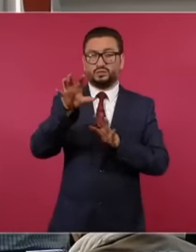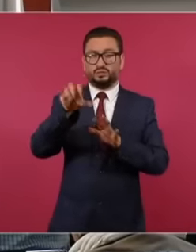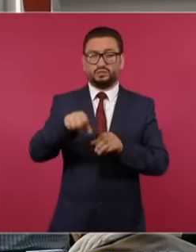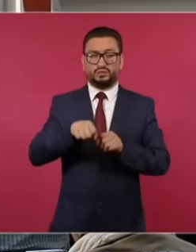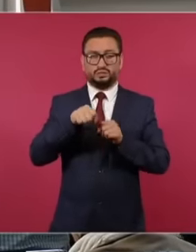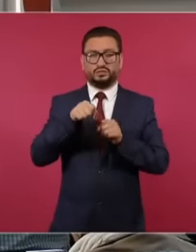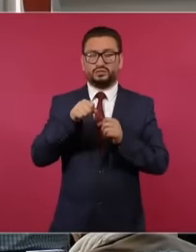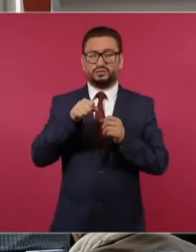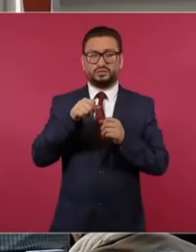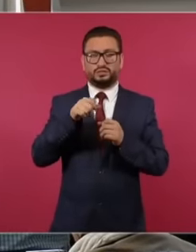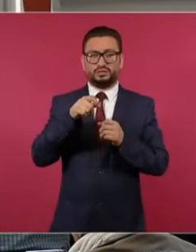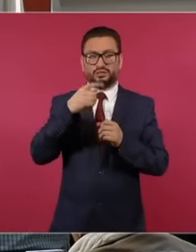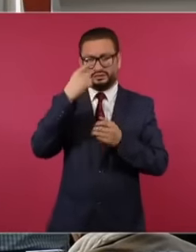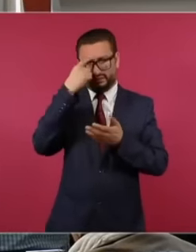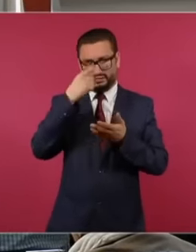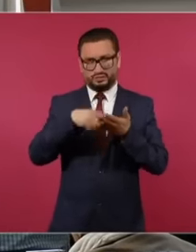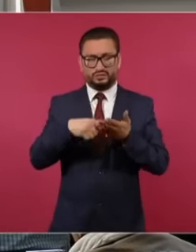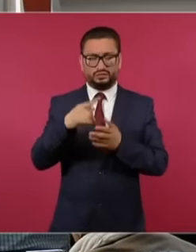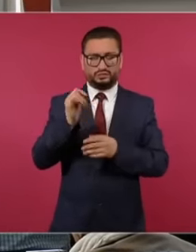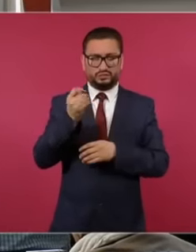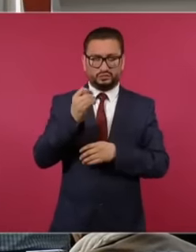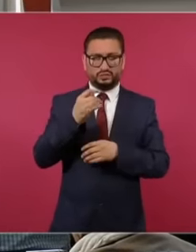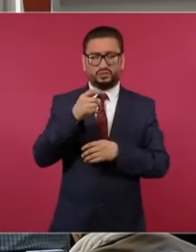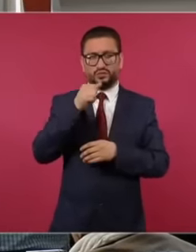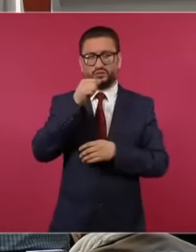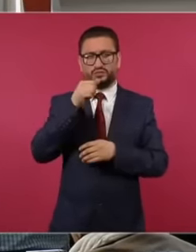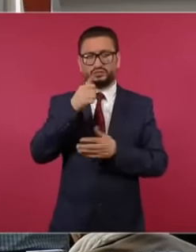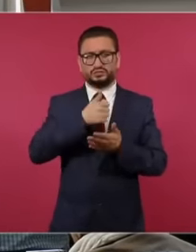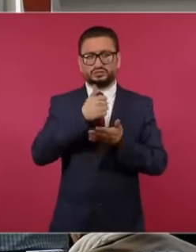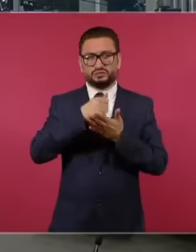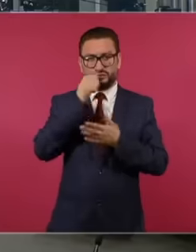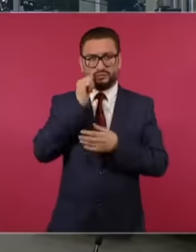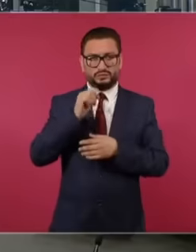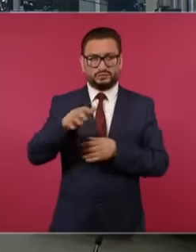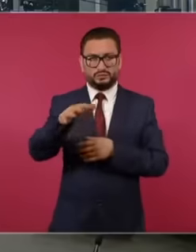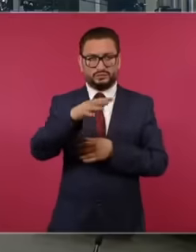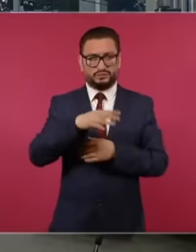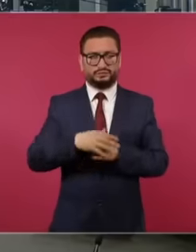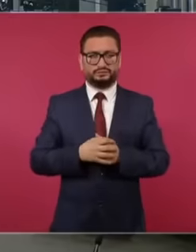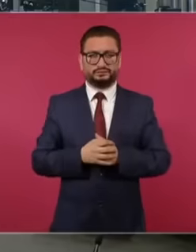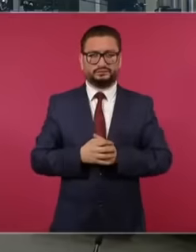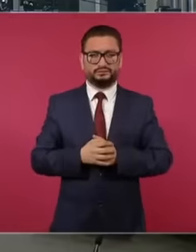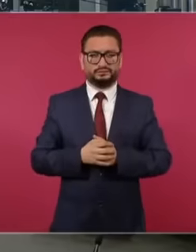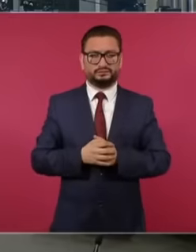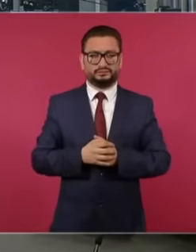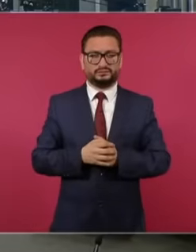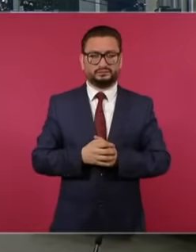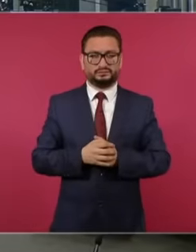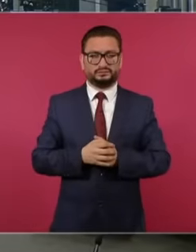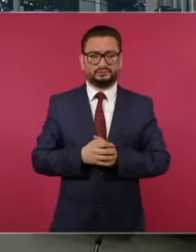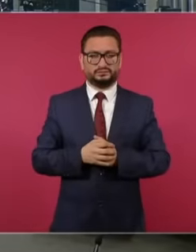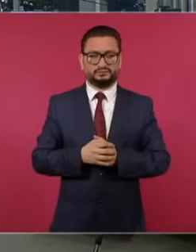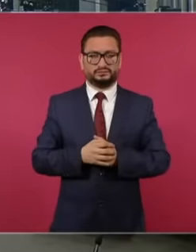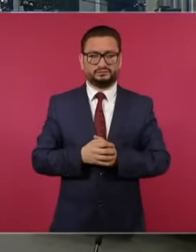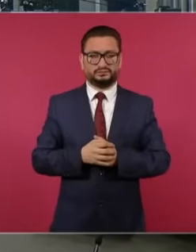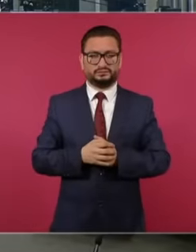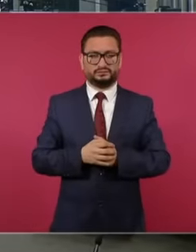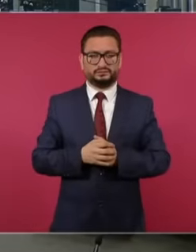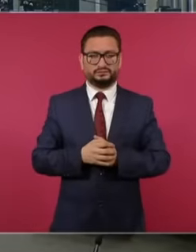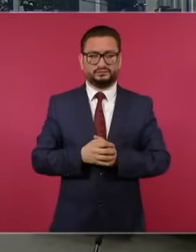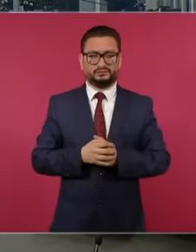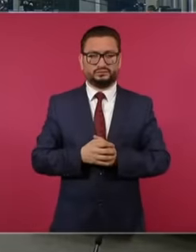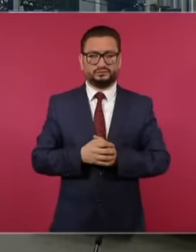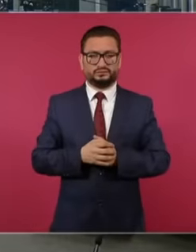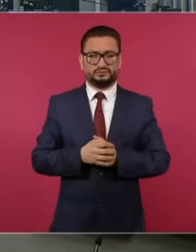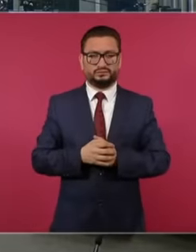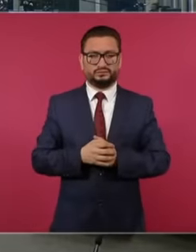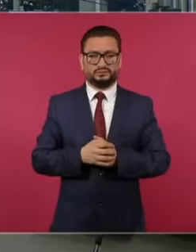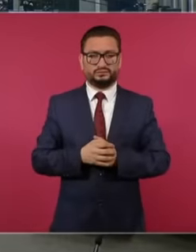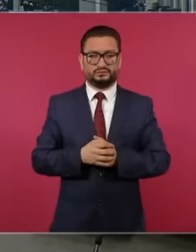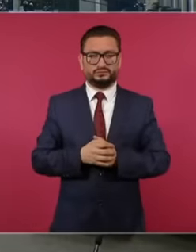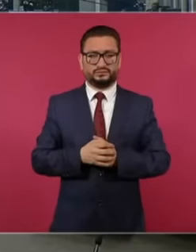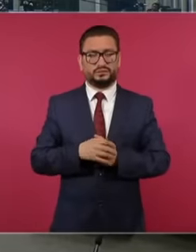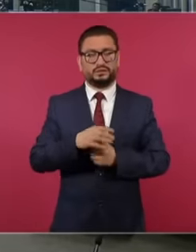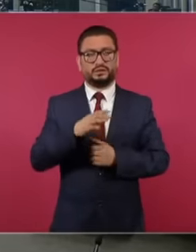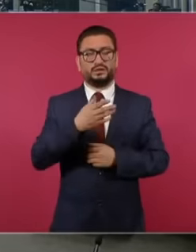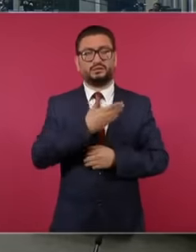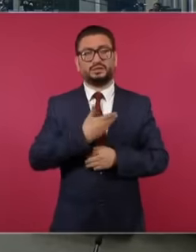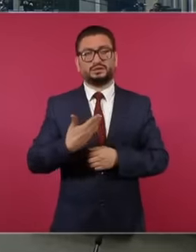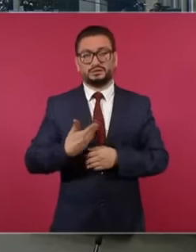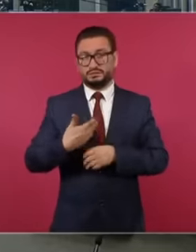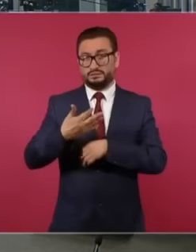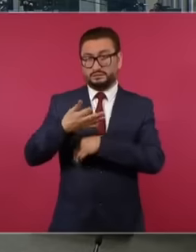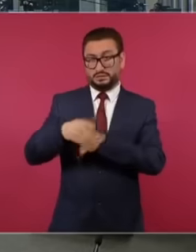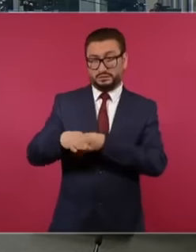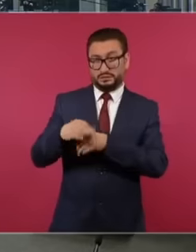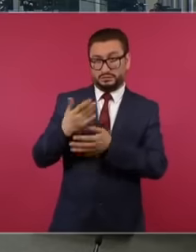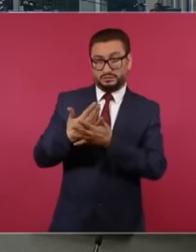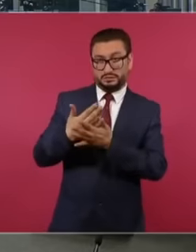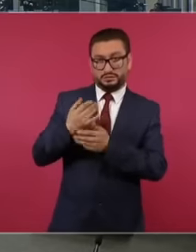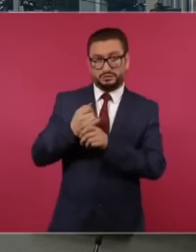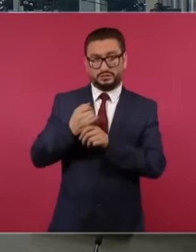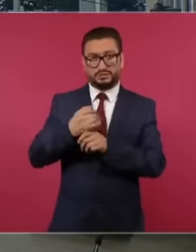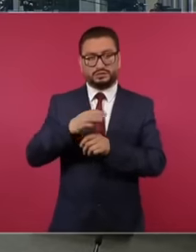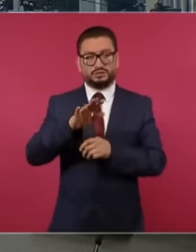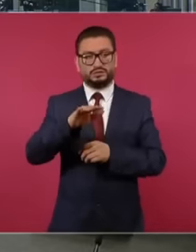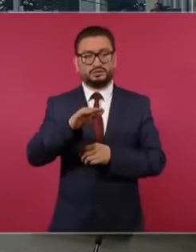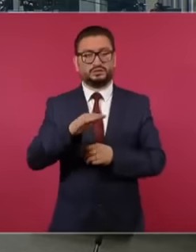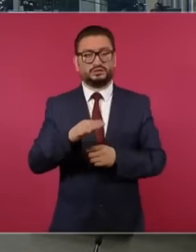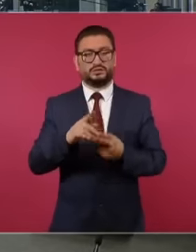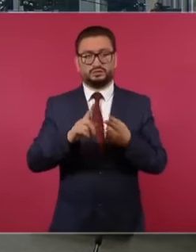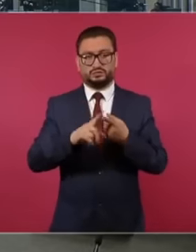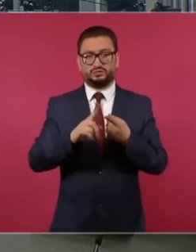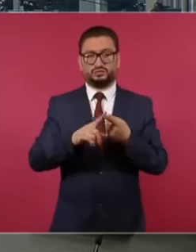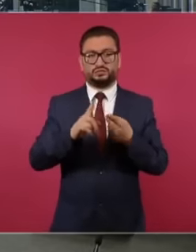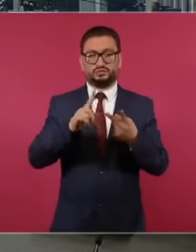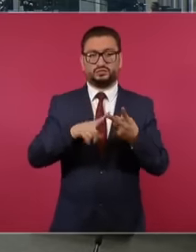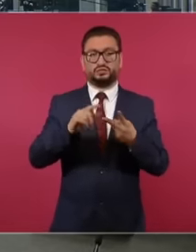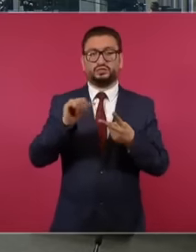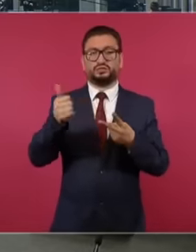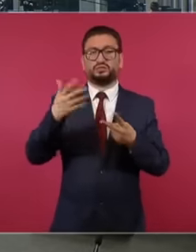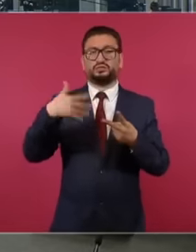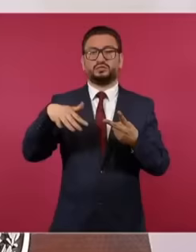Tijuana, if you allow me, President, while you are looking for the data to clarify that is one and you are also looking for